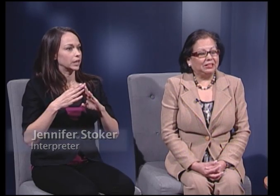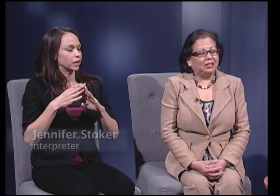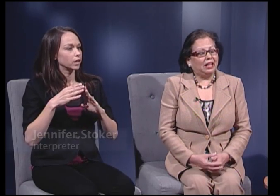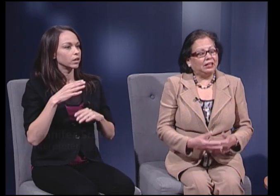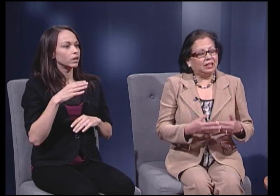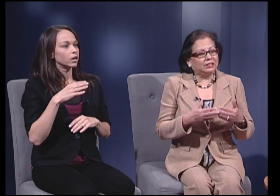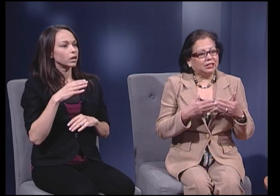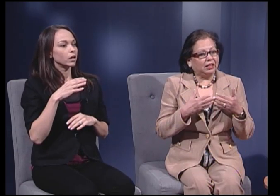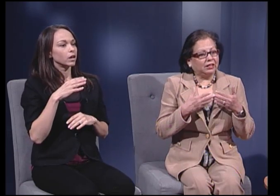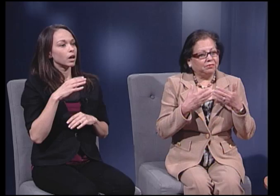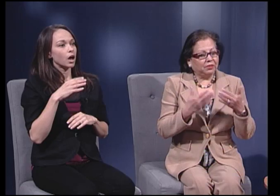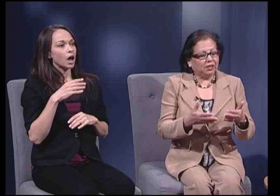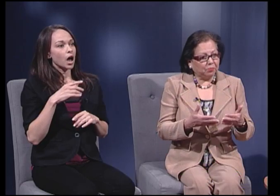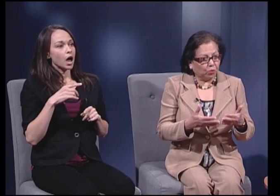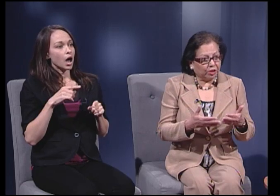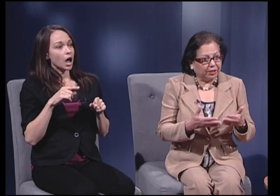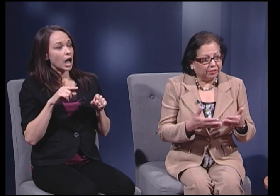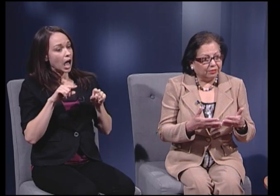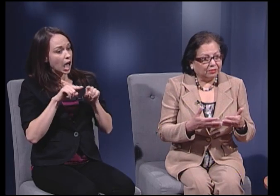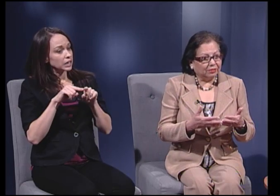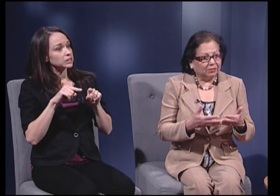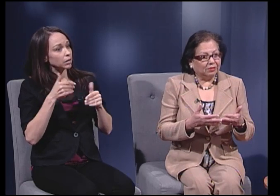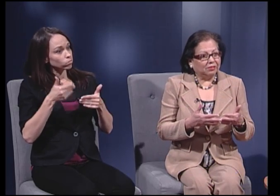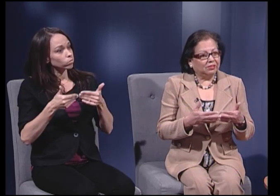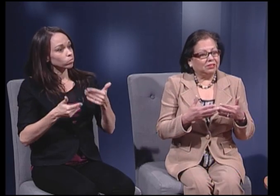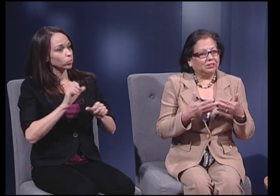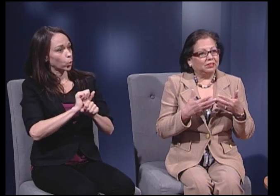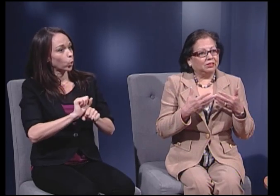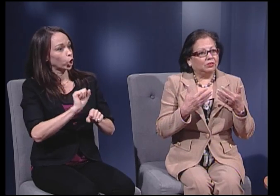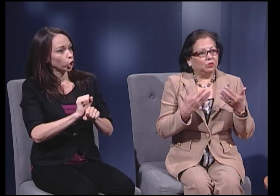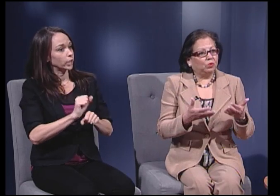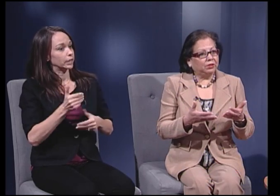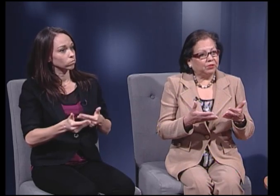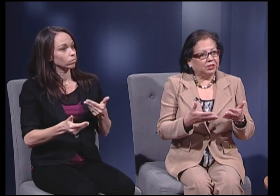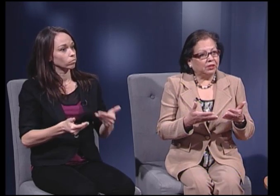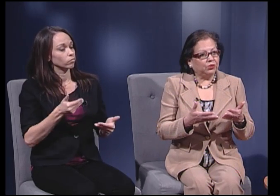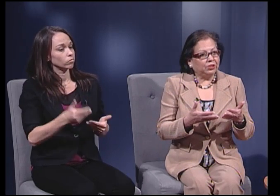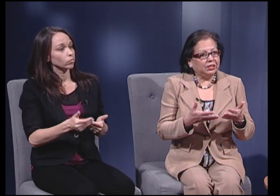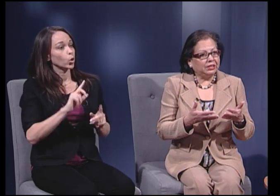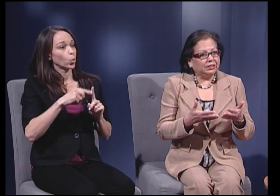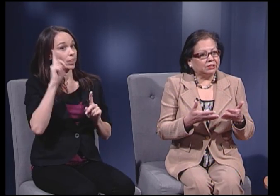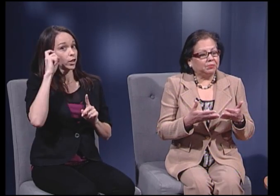And as I kept working, whenever the Governor needed some